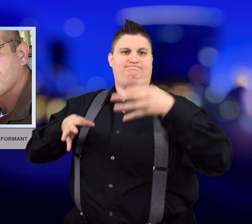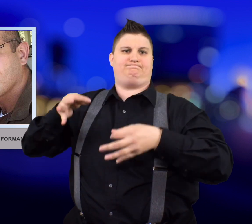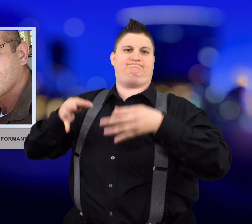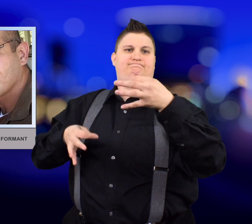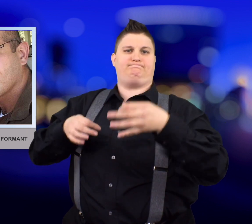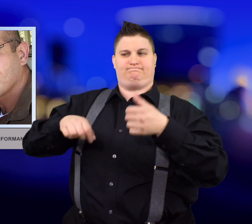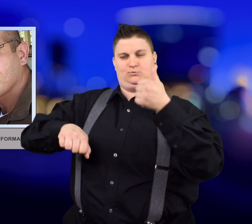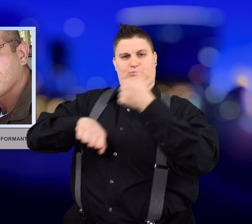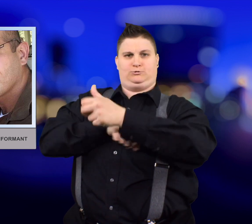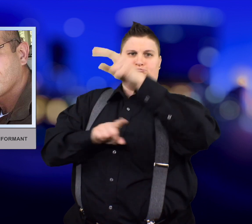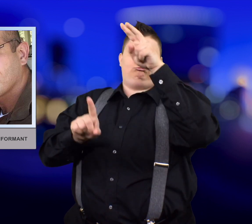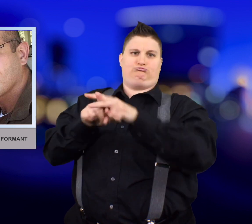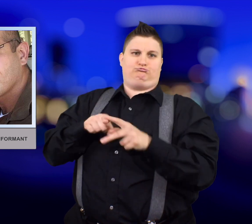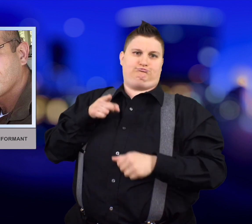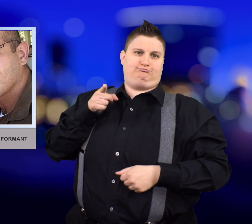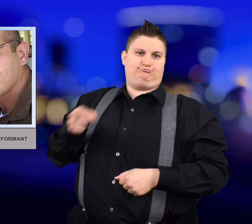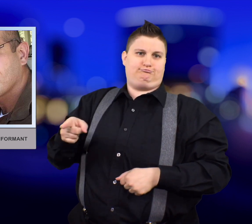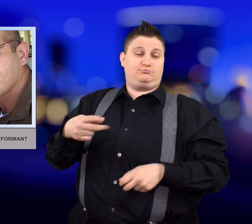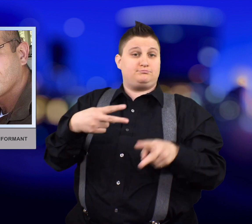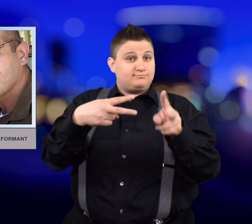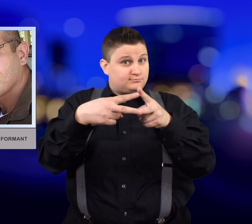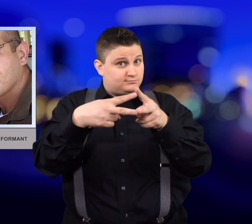for charges related to the 2016 mass shooting in Orlando.